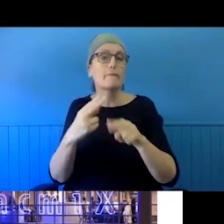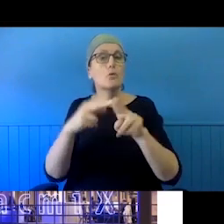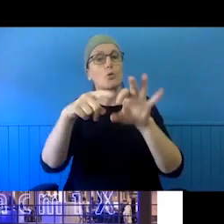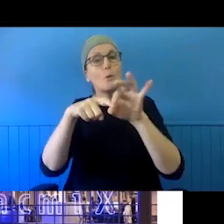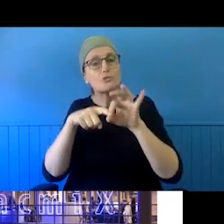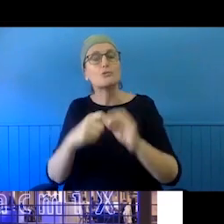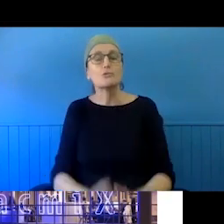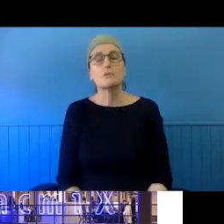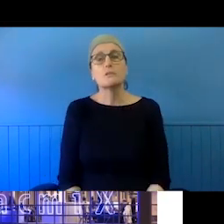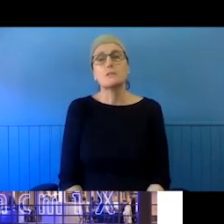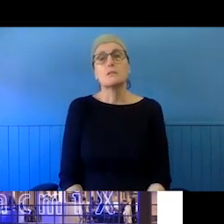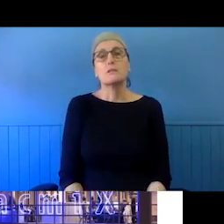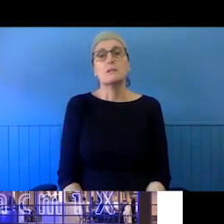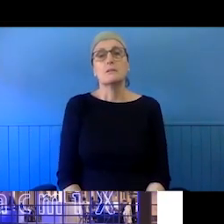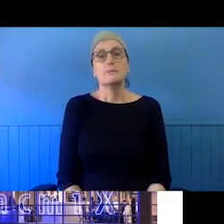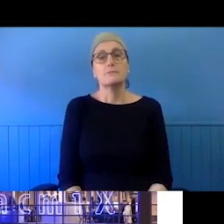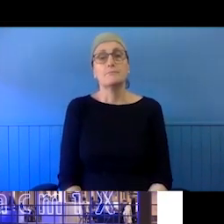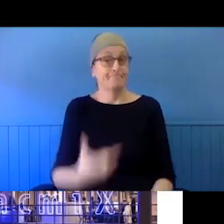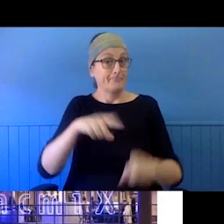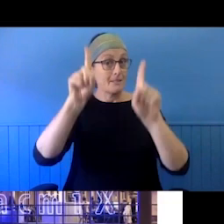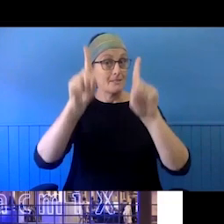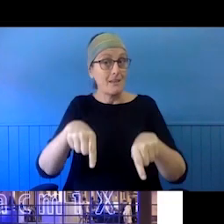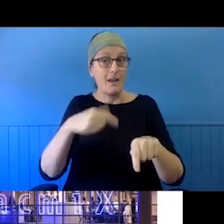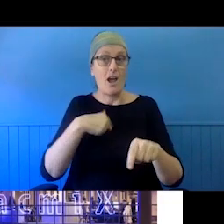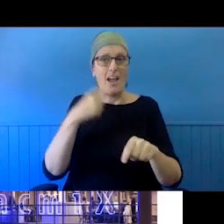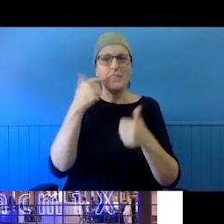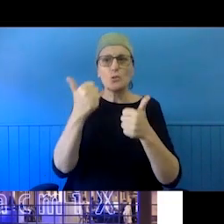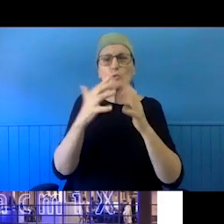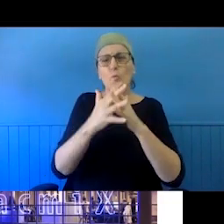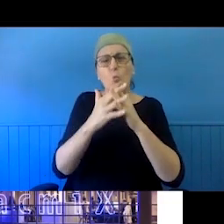just to know where people are coming from and the lens that I apply to